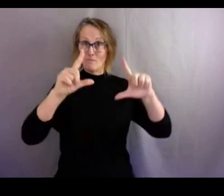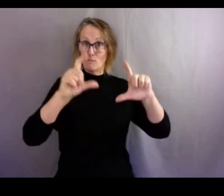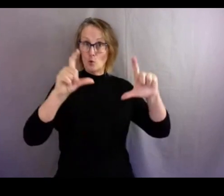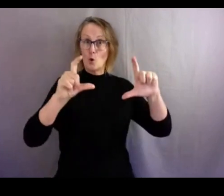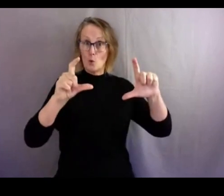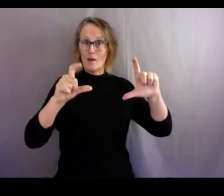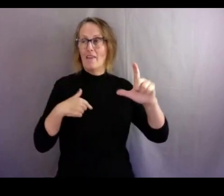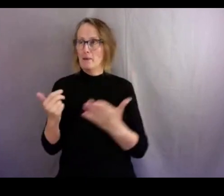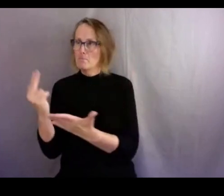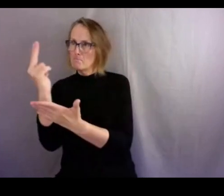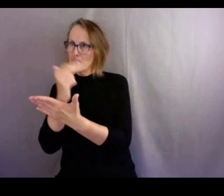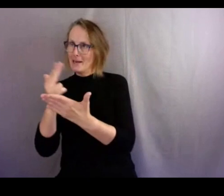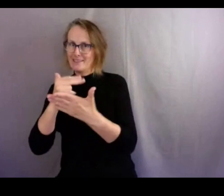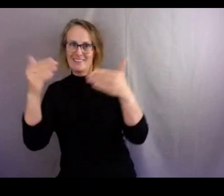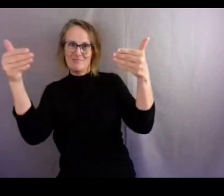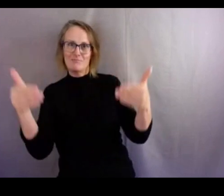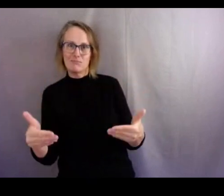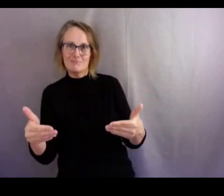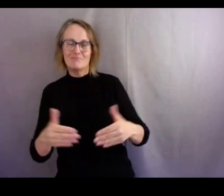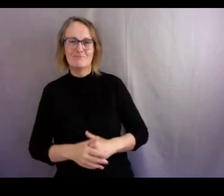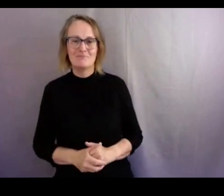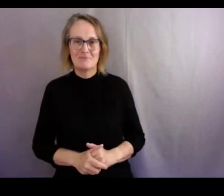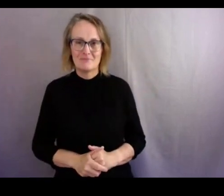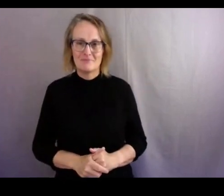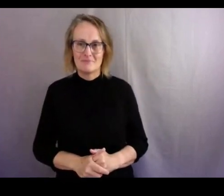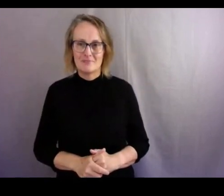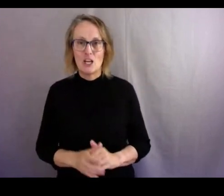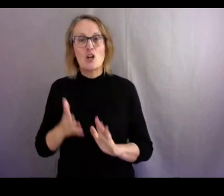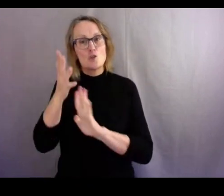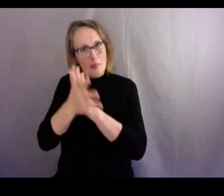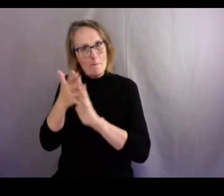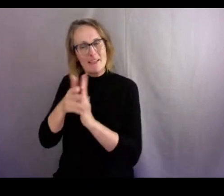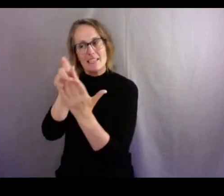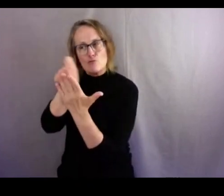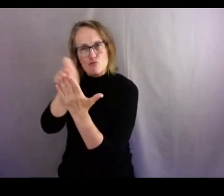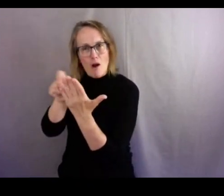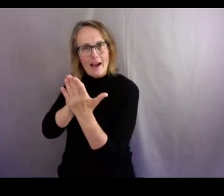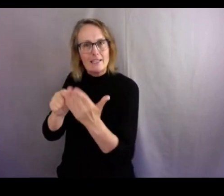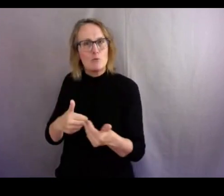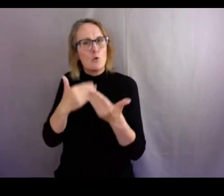So obviously the anecdote that allows him to contextualise the idea of this painting in "Noa Noa"